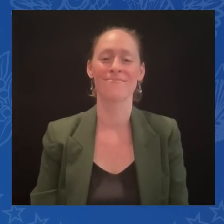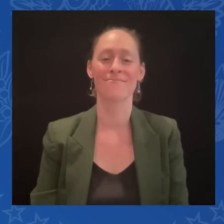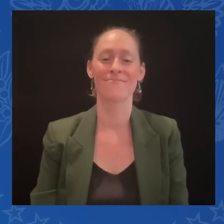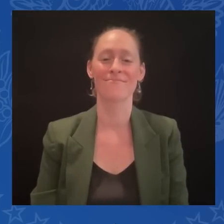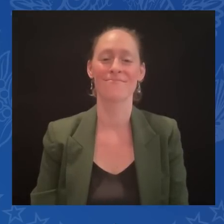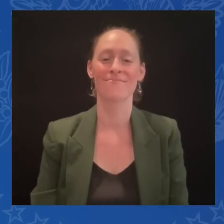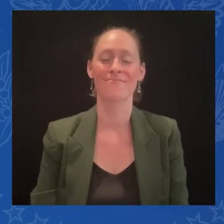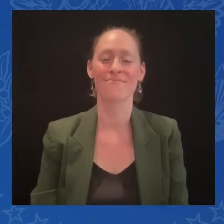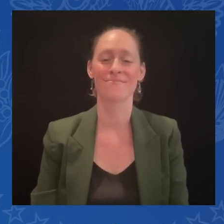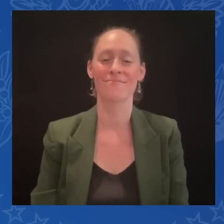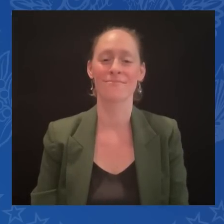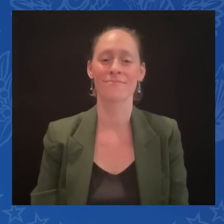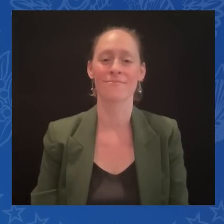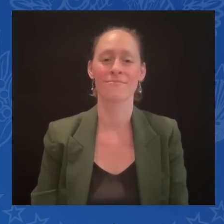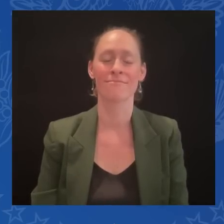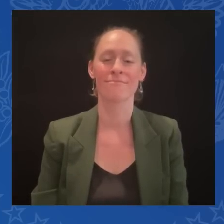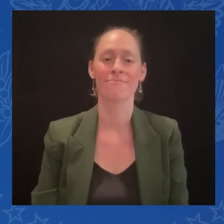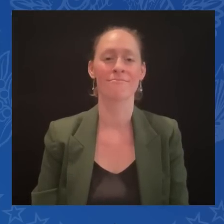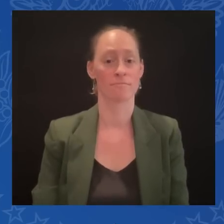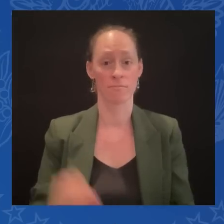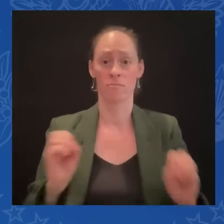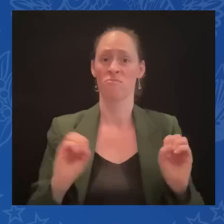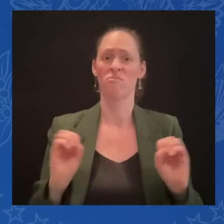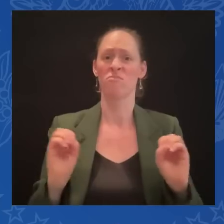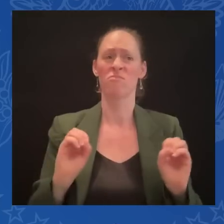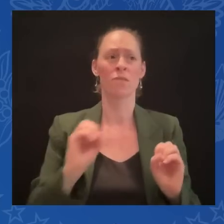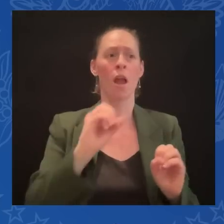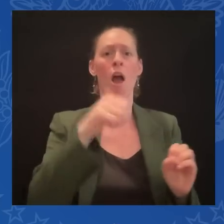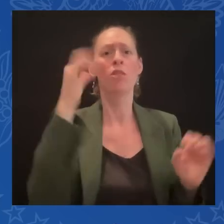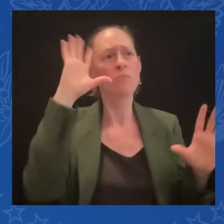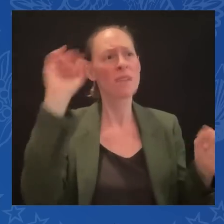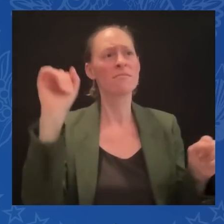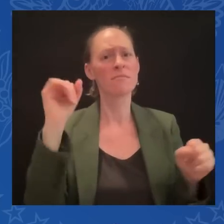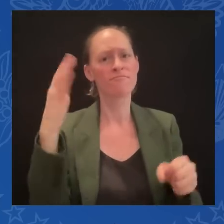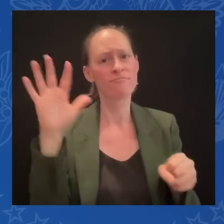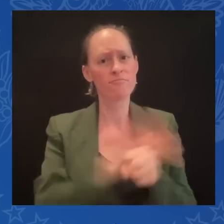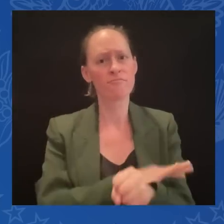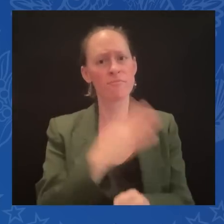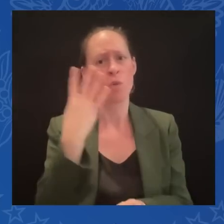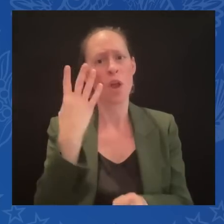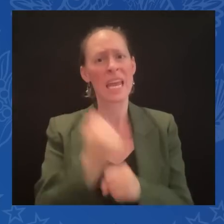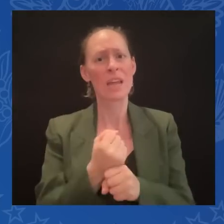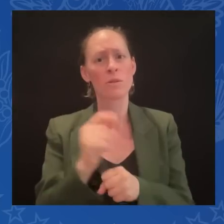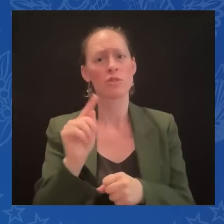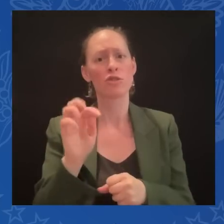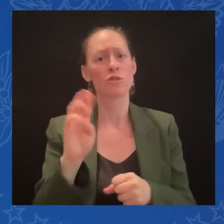Unemployment has been below 4 percent for the longest time in 50 years.